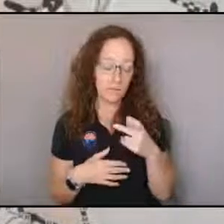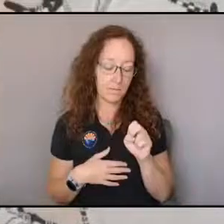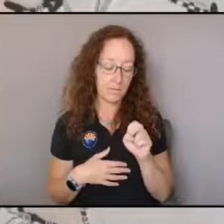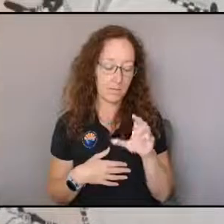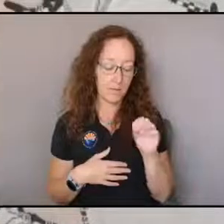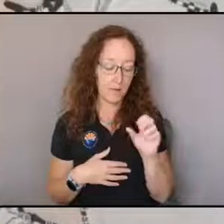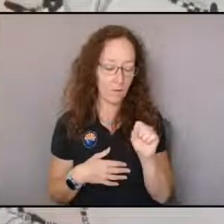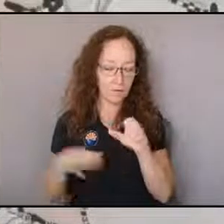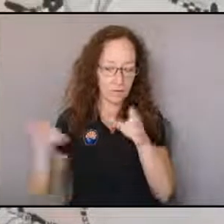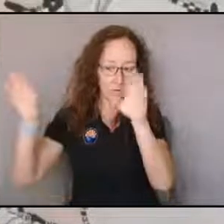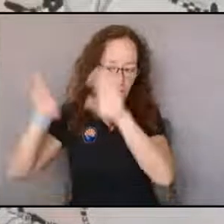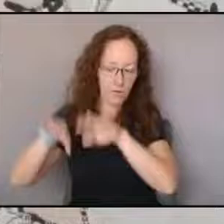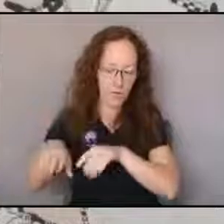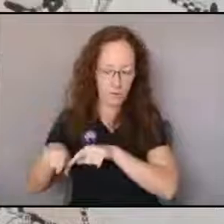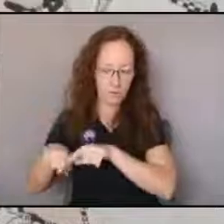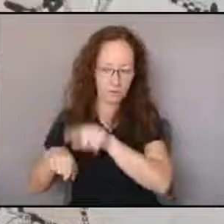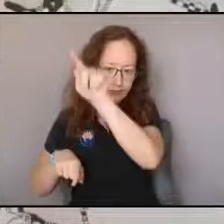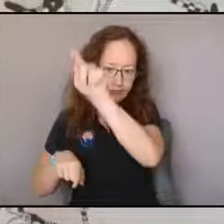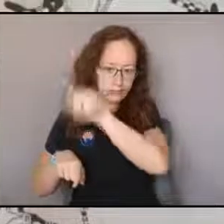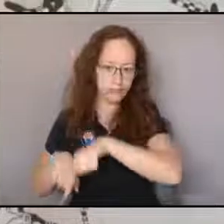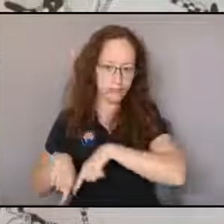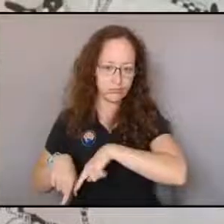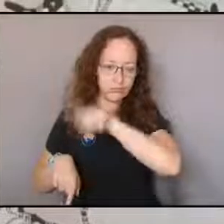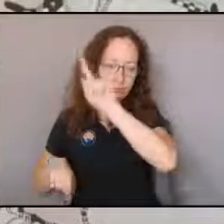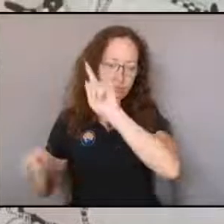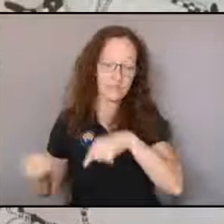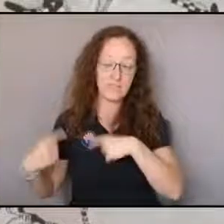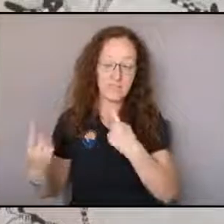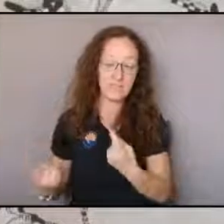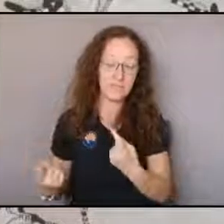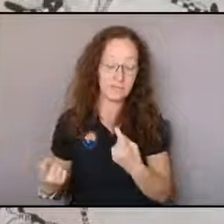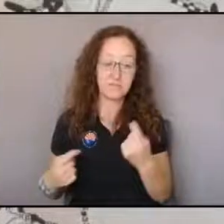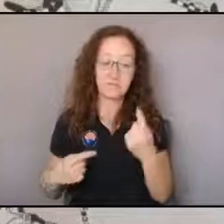CORRIDOR. THAT'S BEEN REALLY A BIG FOCUS FOR US THE